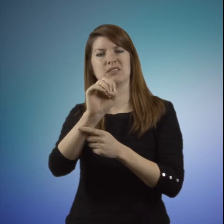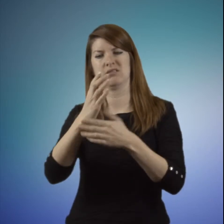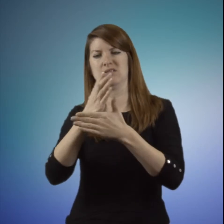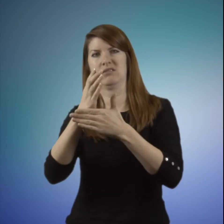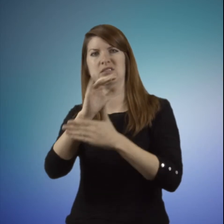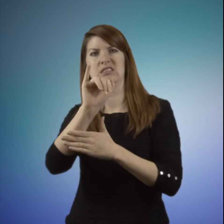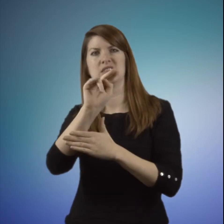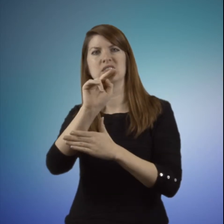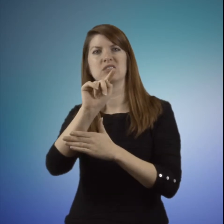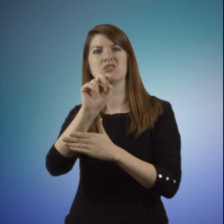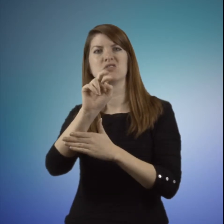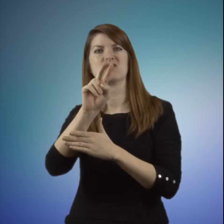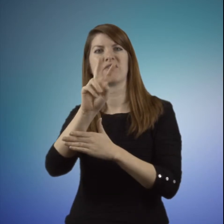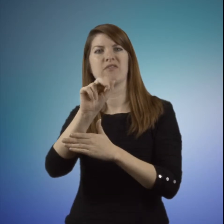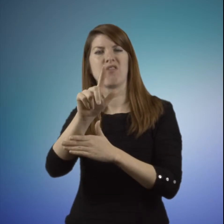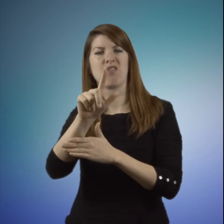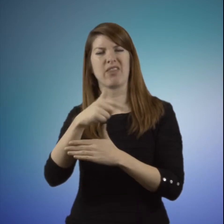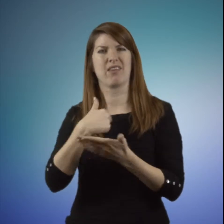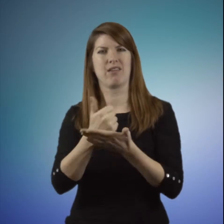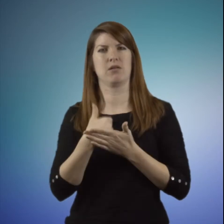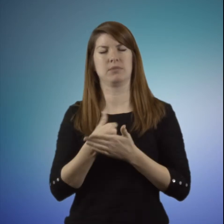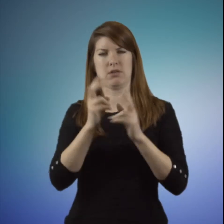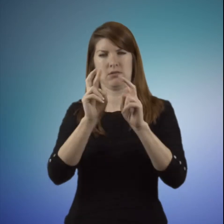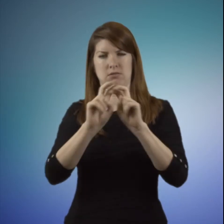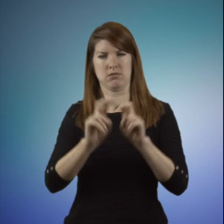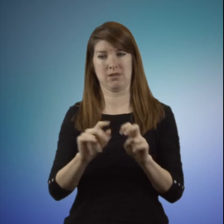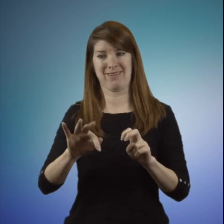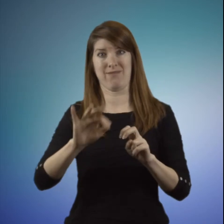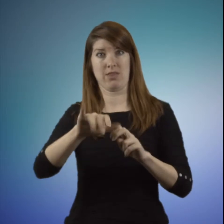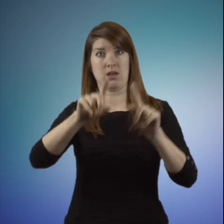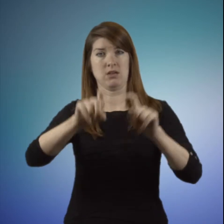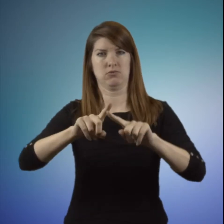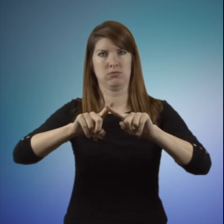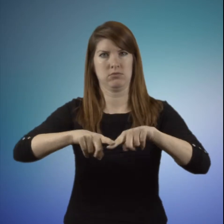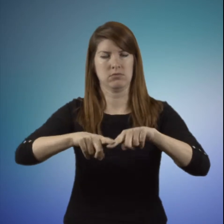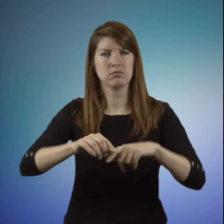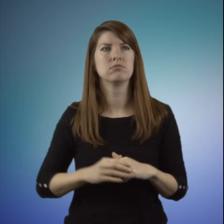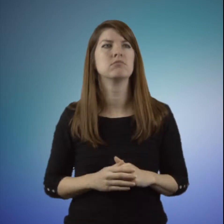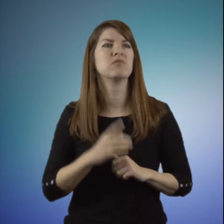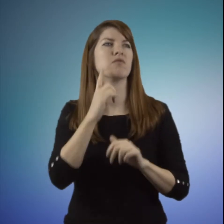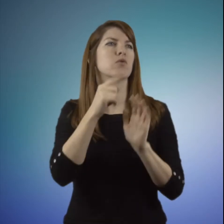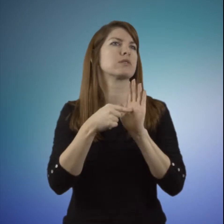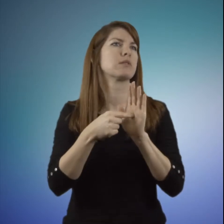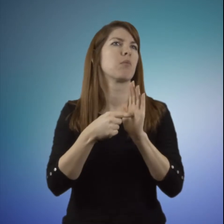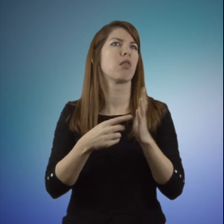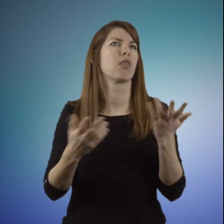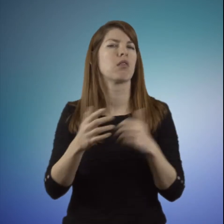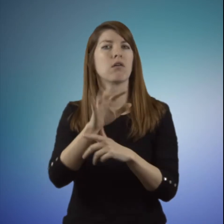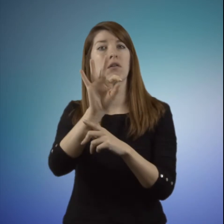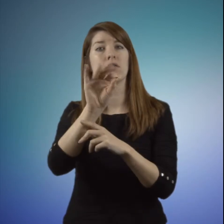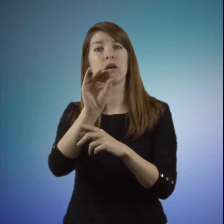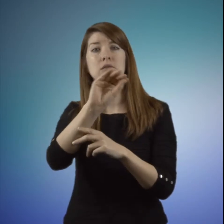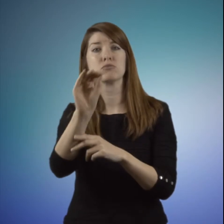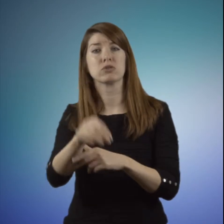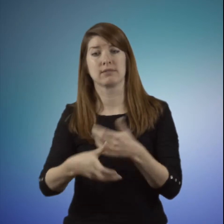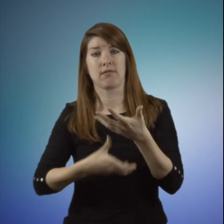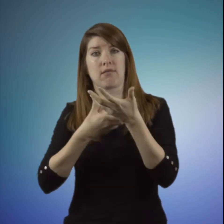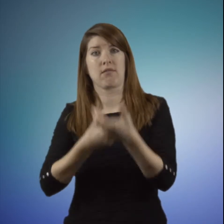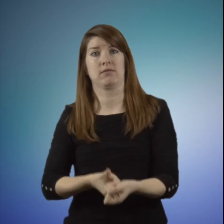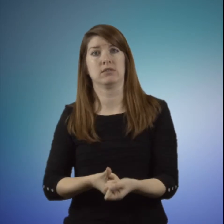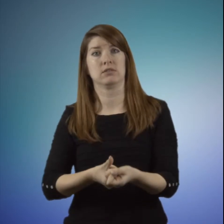So, in this particular example, if we're looking at 90% confidence, we know that if that student